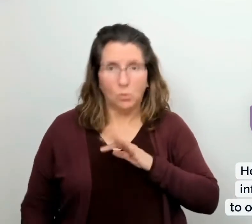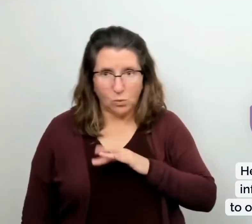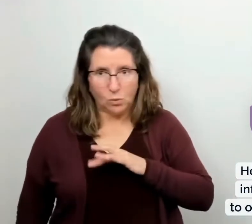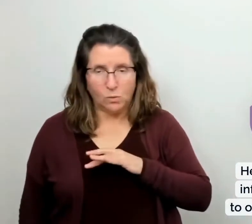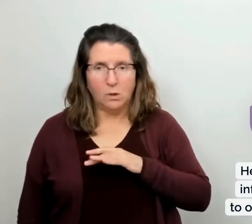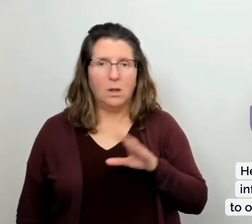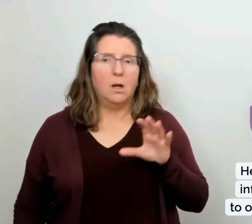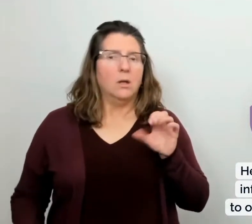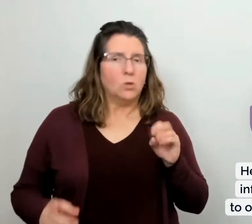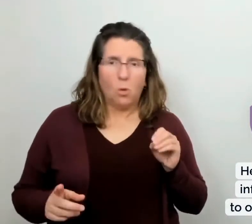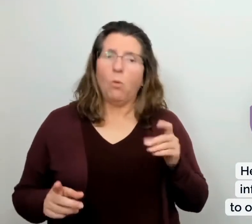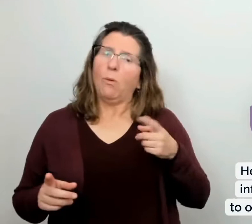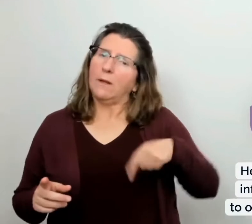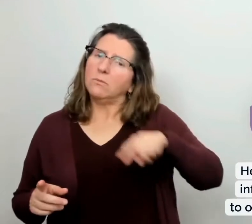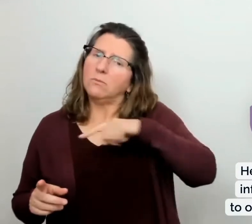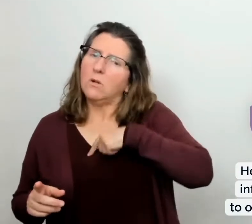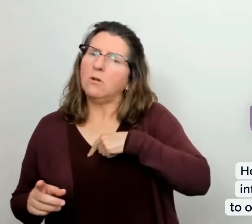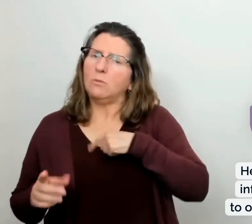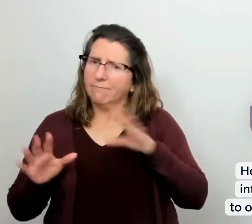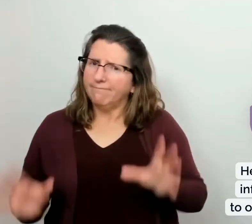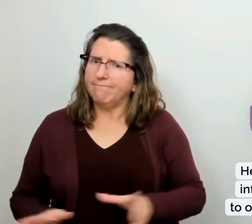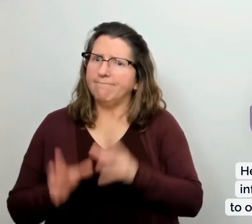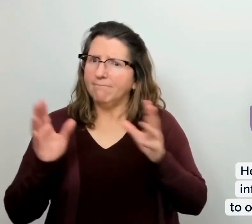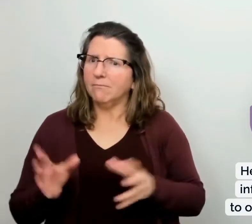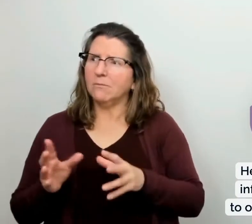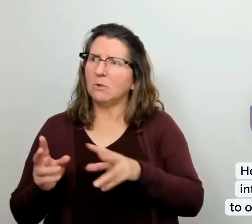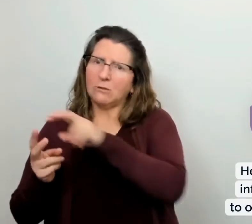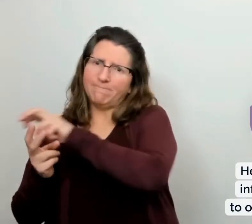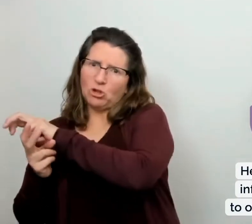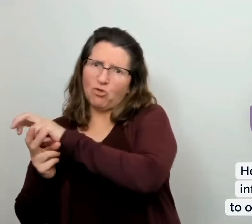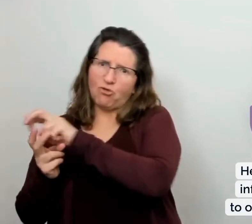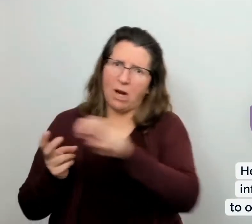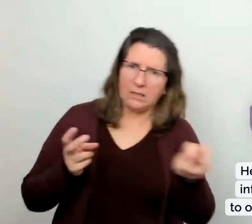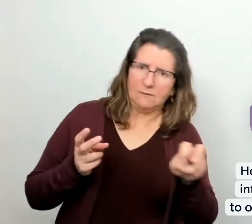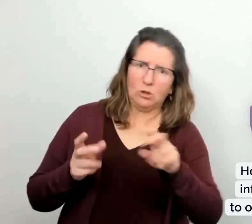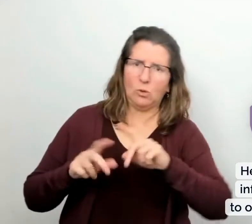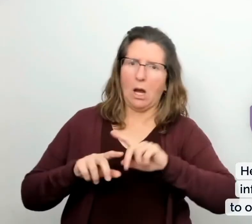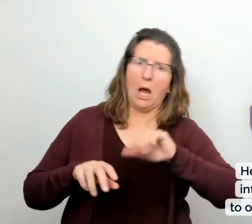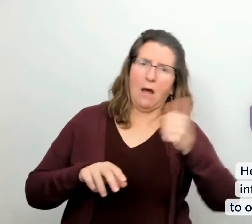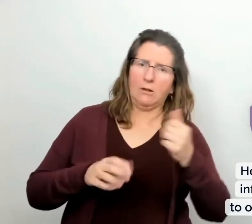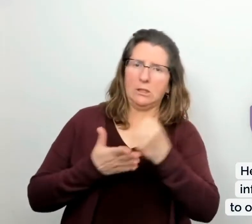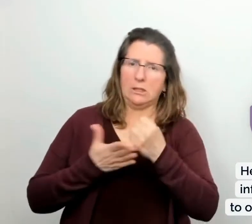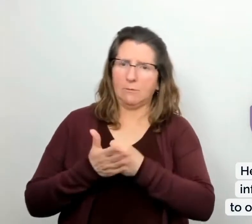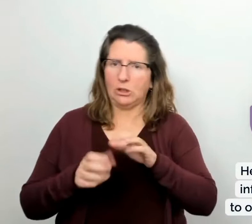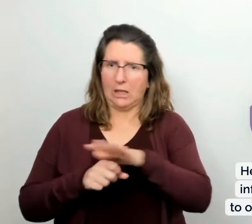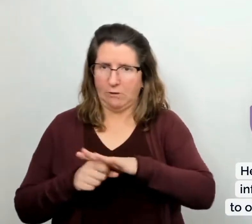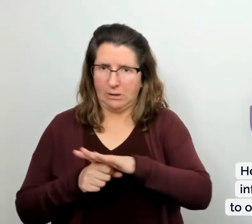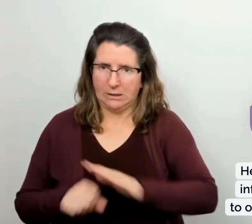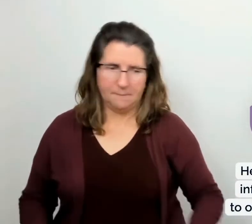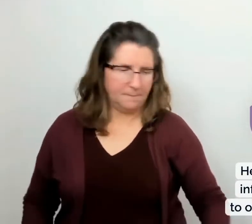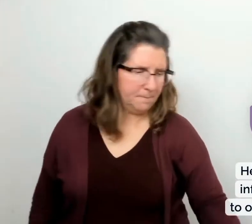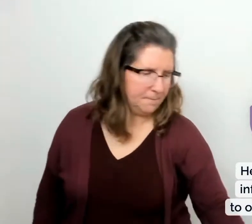That was awesome! So whenever you can, try to identify how information is transferable to other courses.